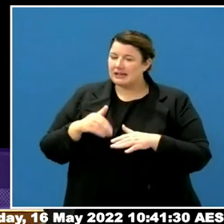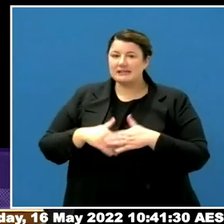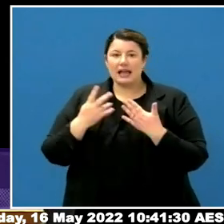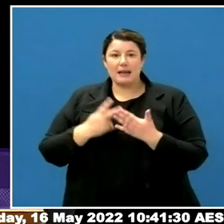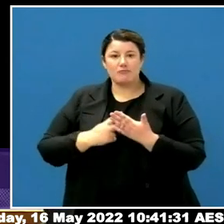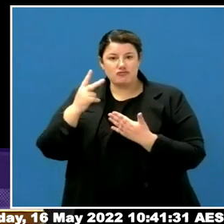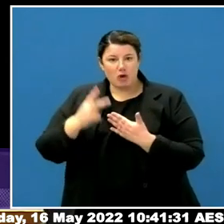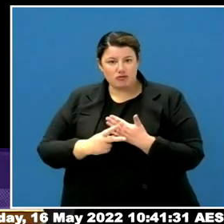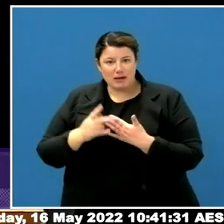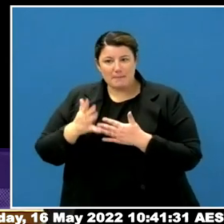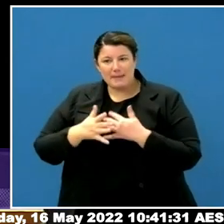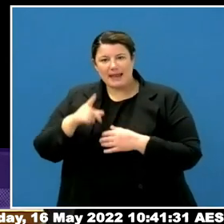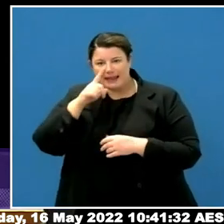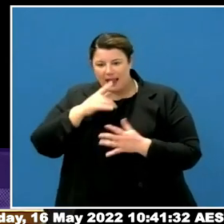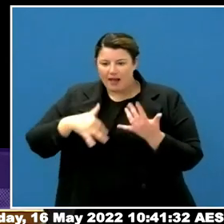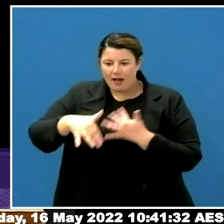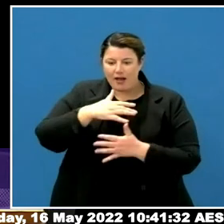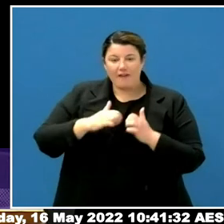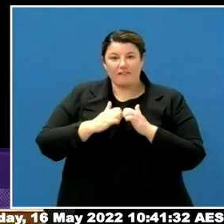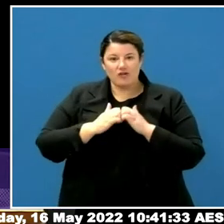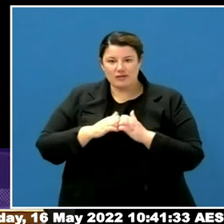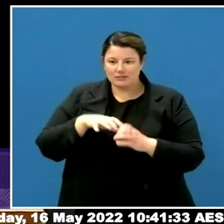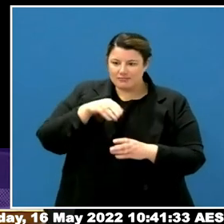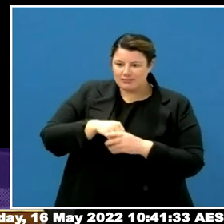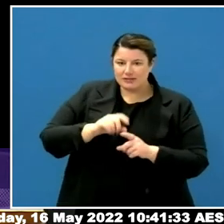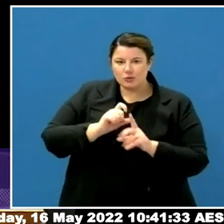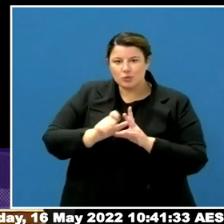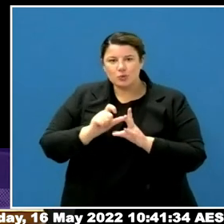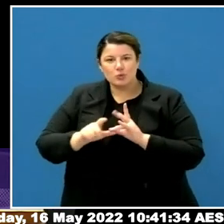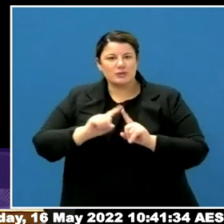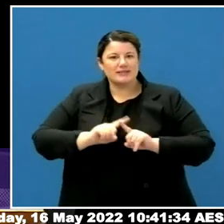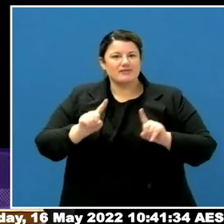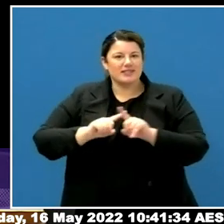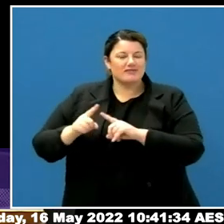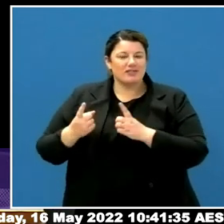allow him to make friends and participate in activities with people his own age.